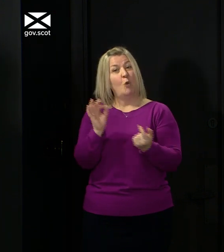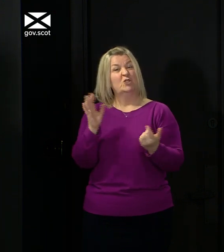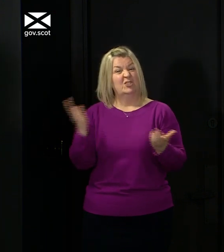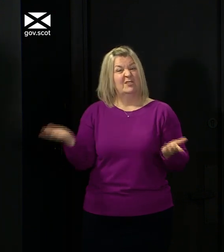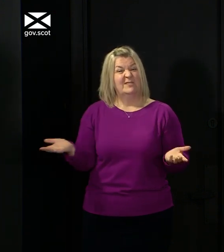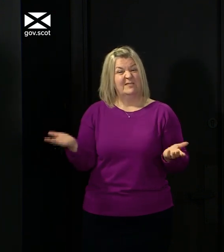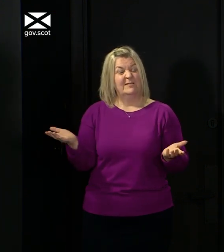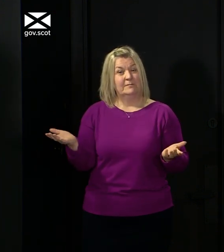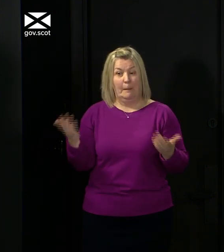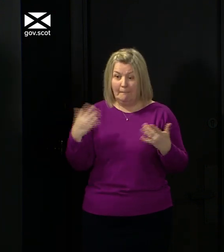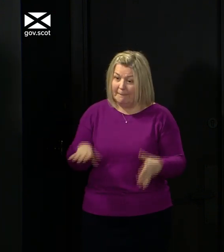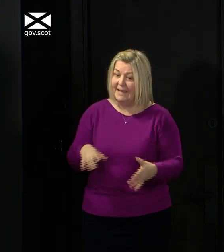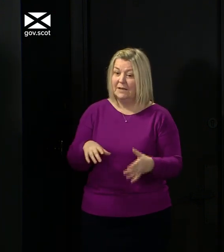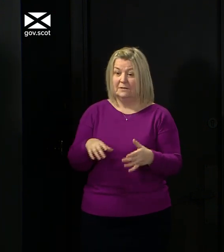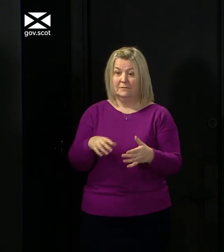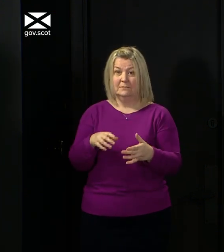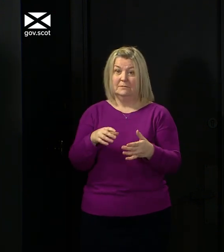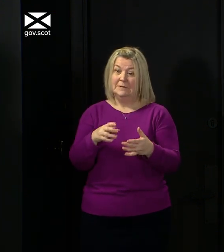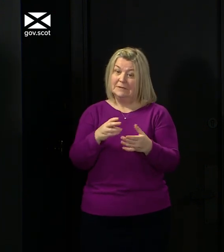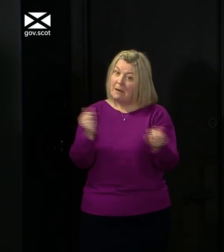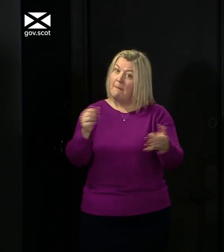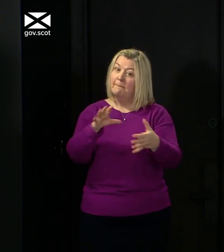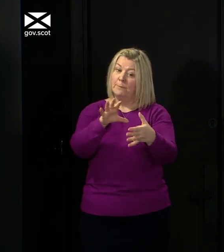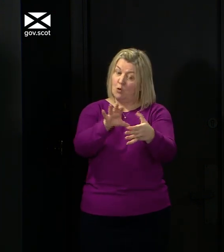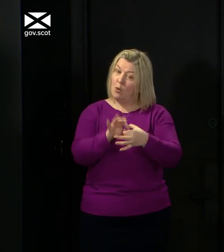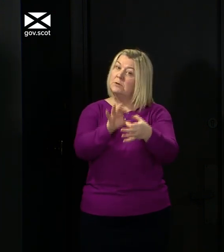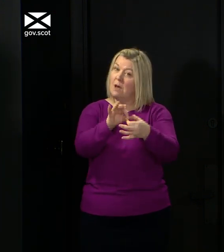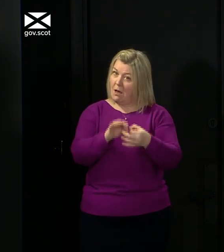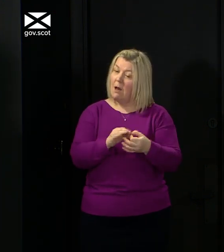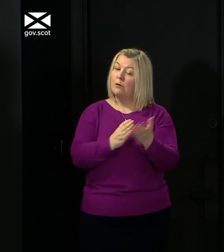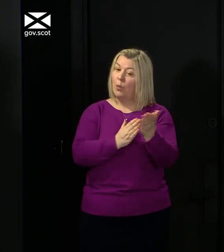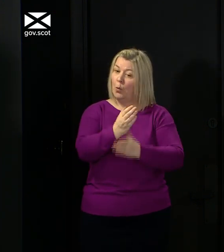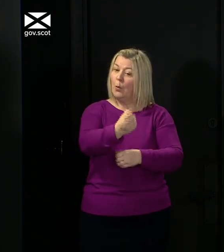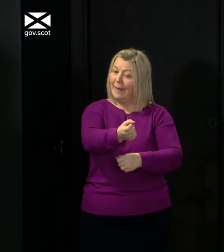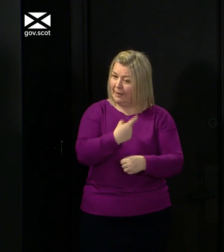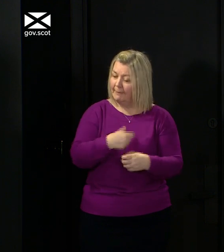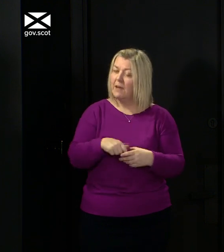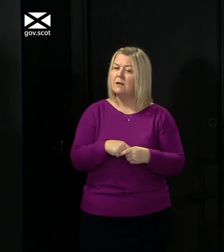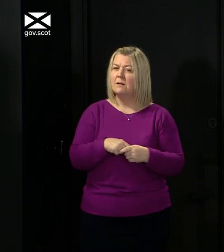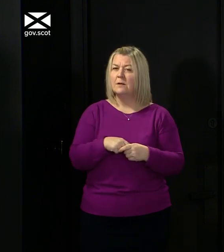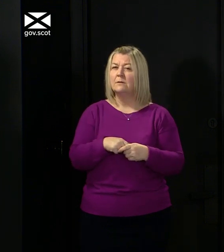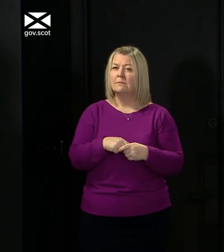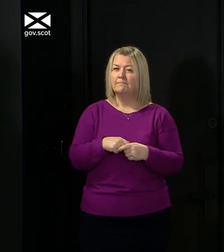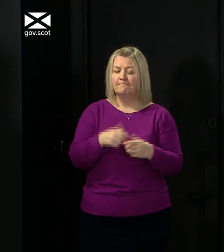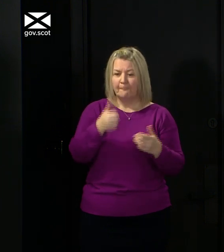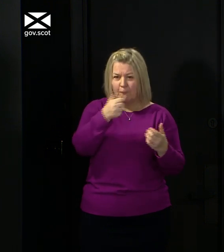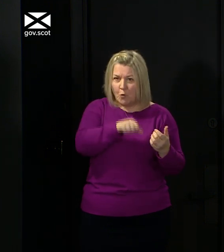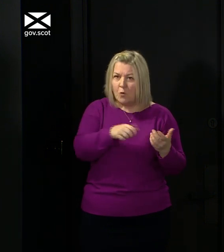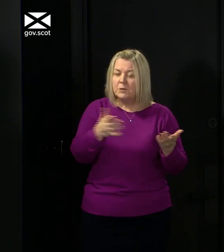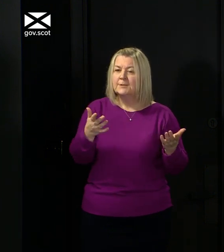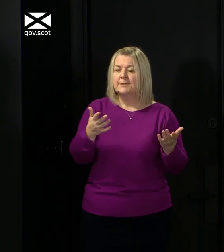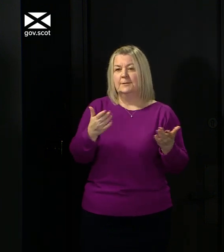me through email and other means and it became clear to me that Doctor Calderwood, remaining